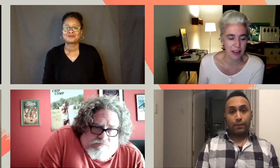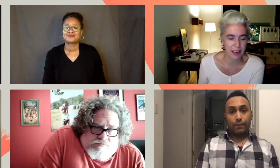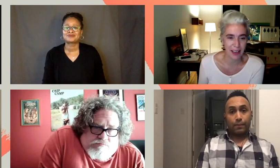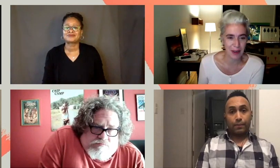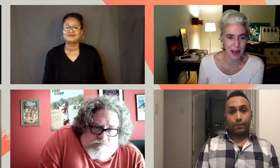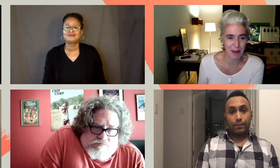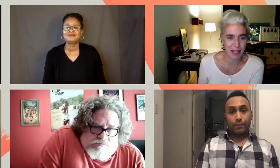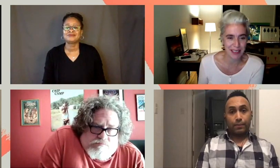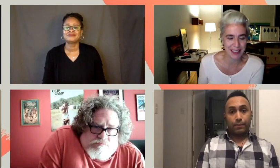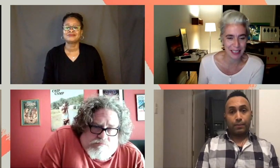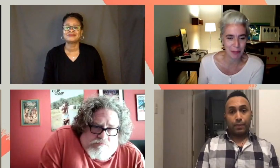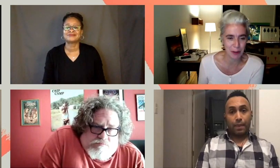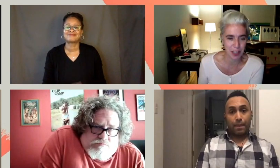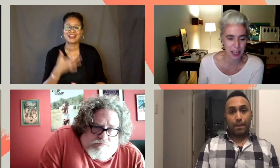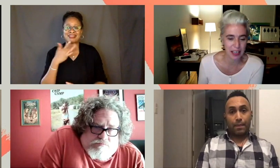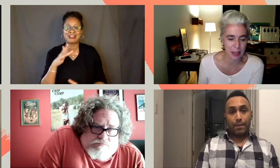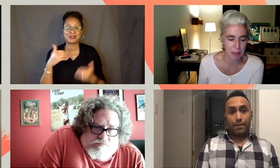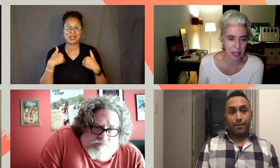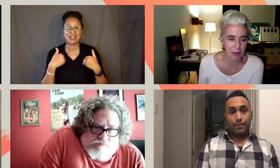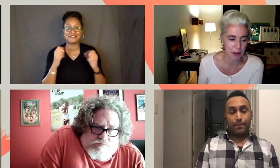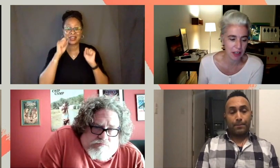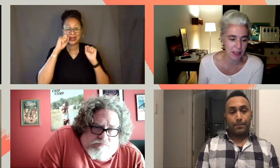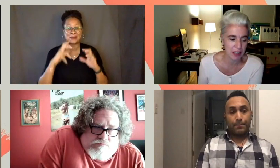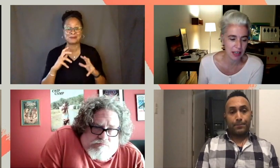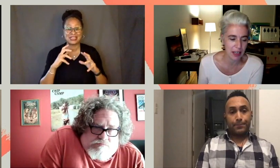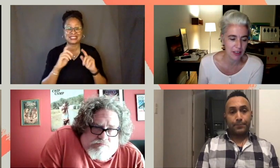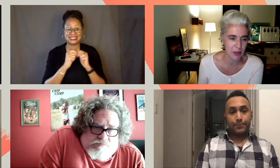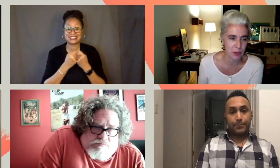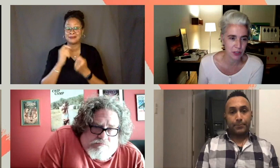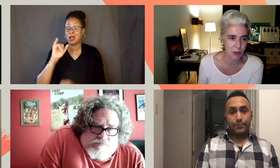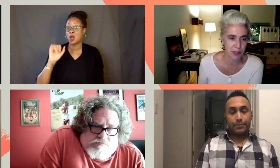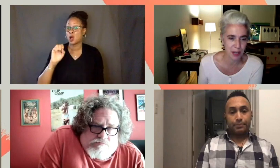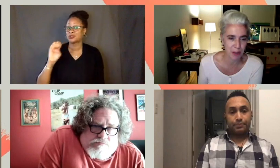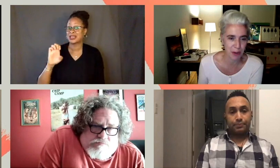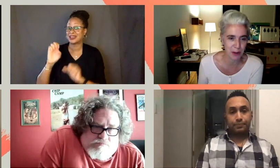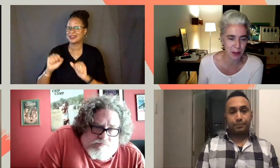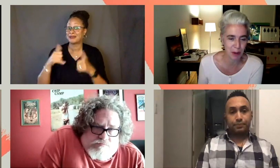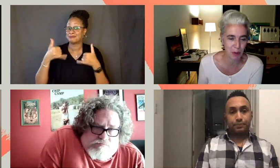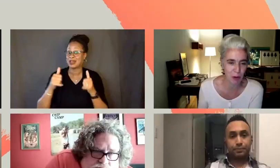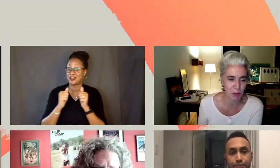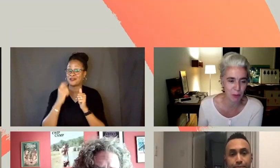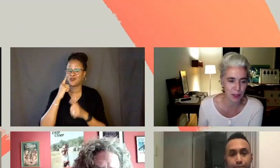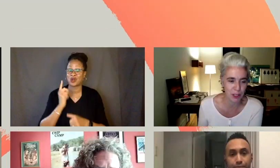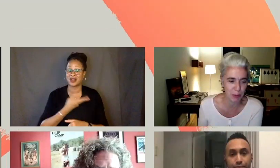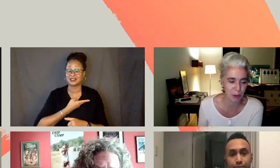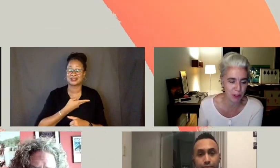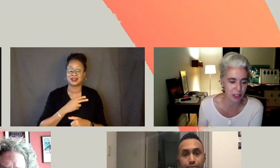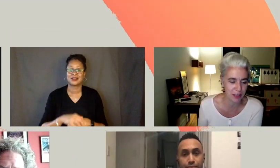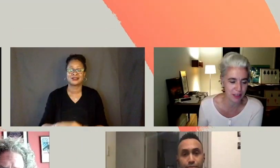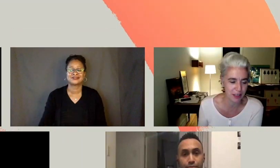Luckily, we have an amazing team. Jose can play for us. And so we'll start with sample number one from Vision Portraits.